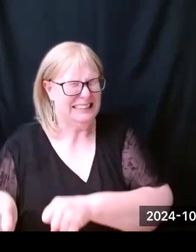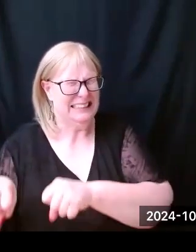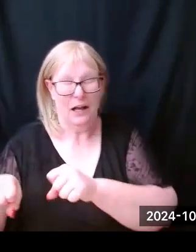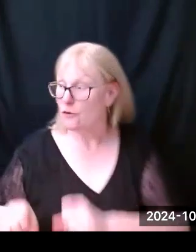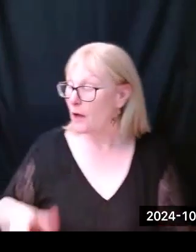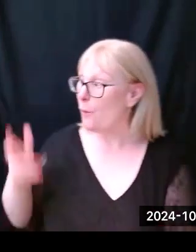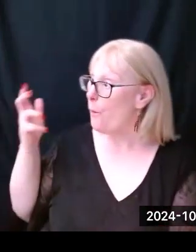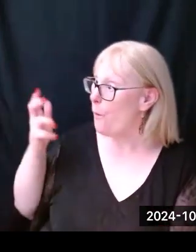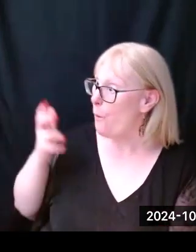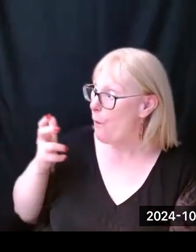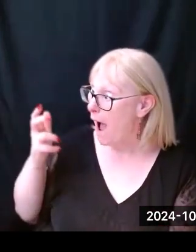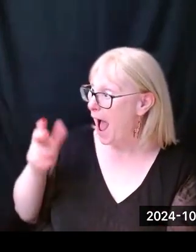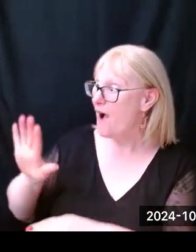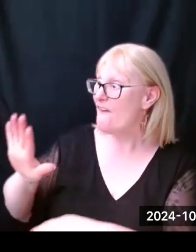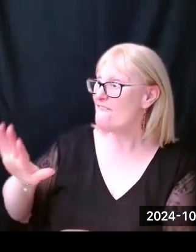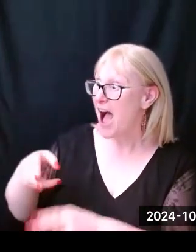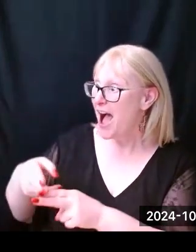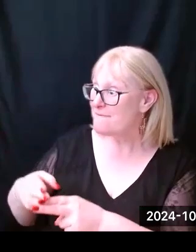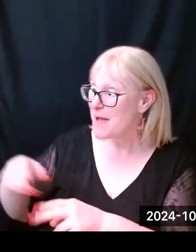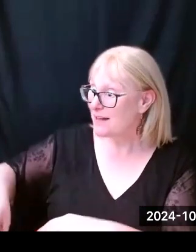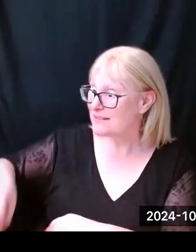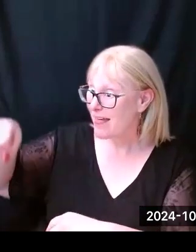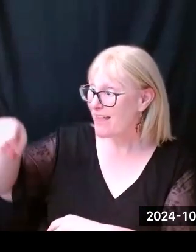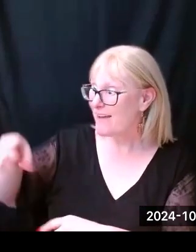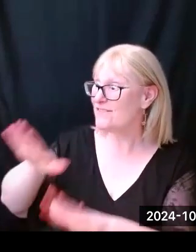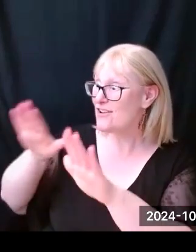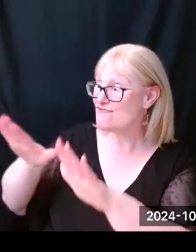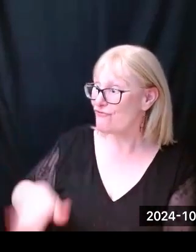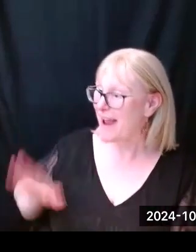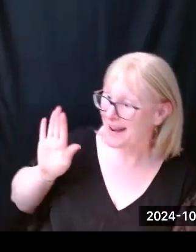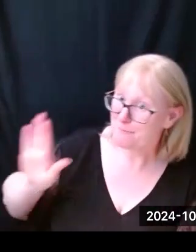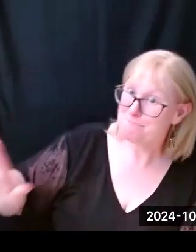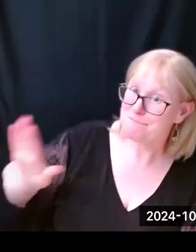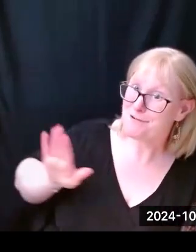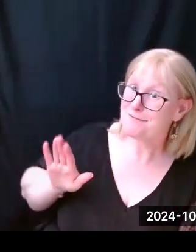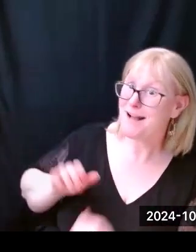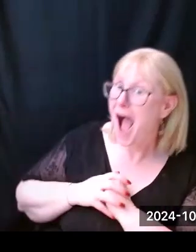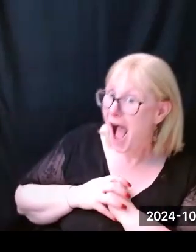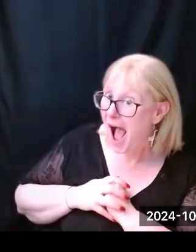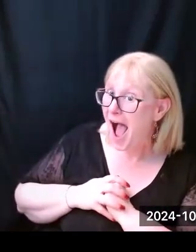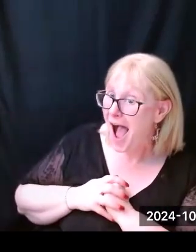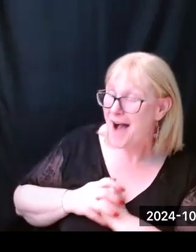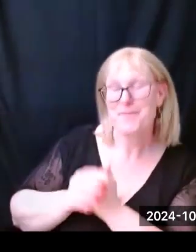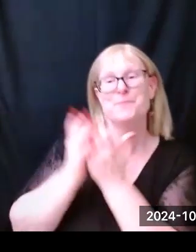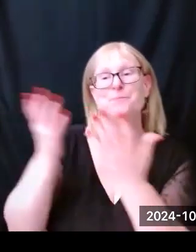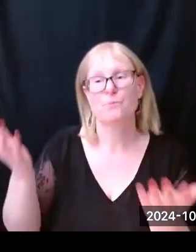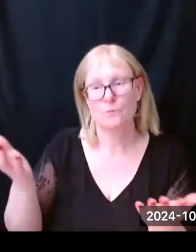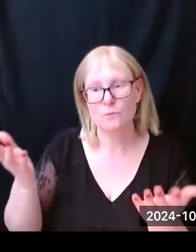lift five pounds. That was awesome. High five. And we offer that opportunity to congratulate them on